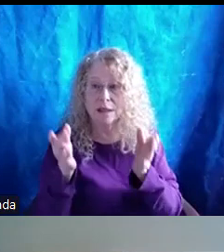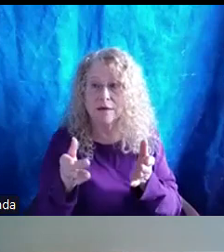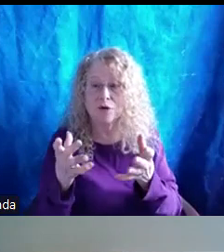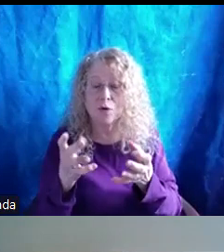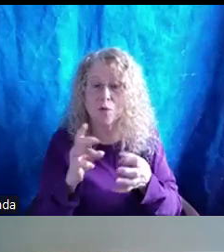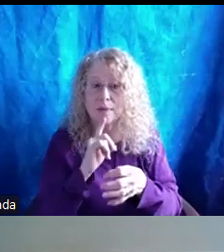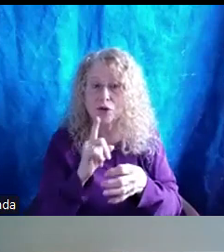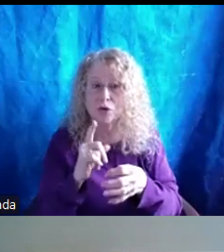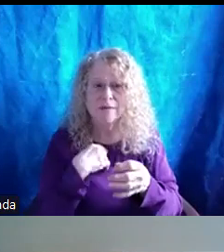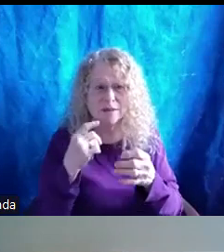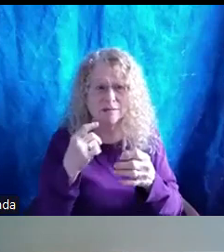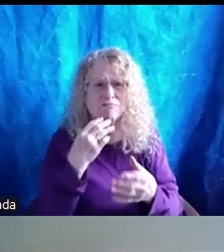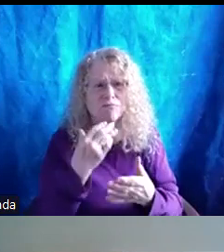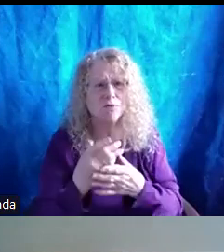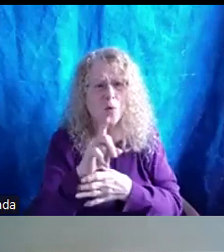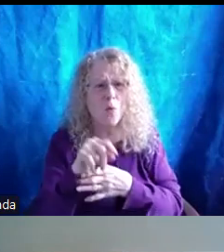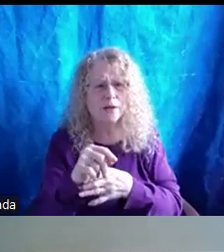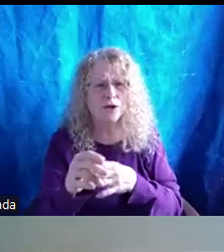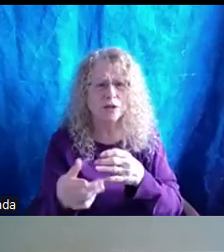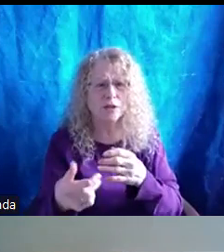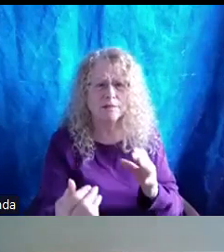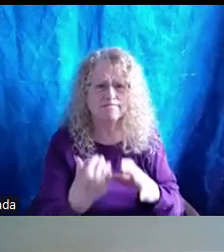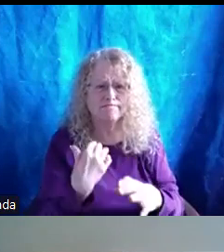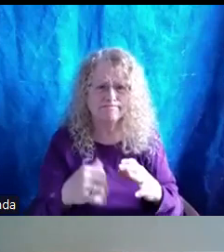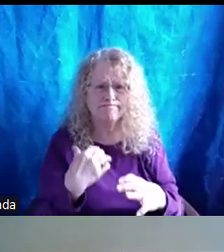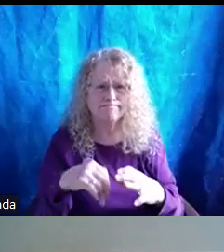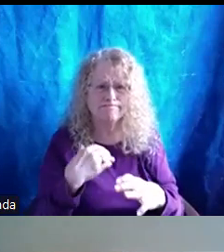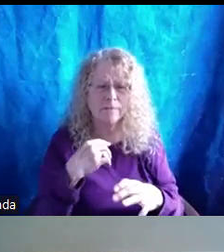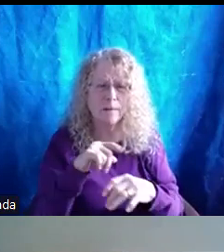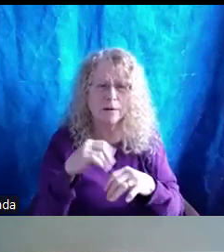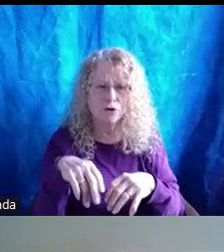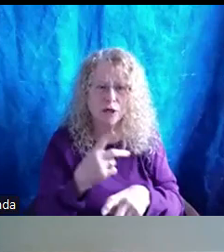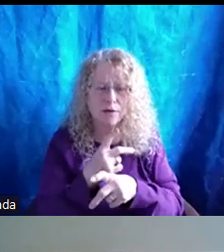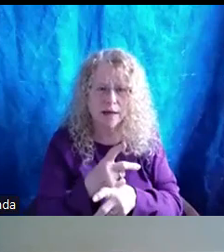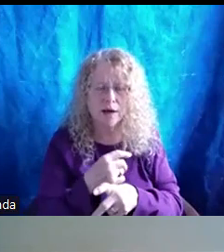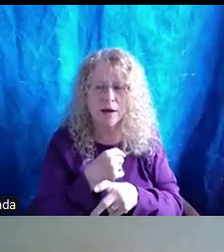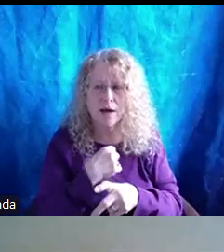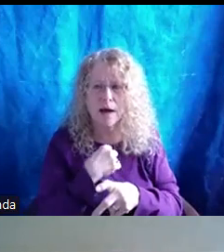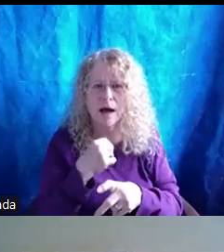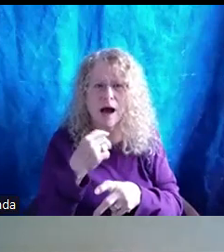SOME GREAT QUESTIONS COMING IN ABOUT CHILDCARE, AND I KIND OF CUT IT A BIT SHORT BECAUSE I